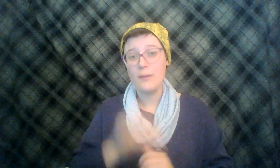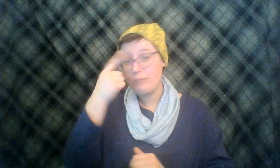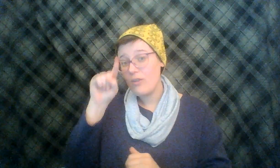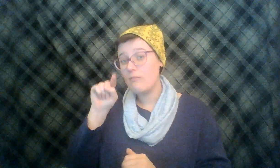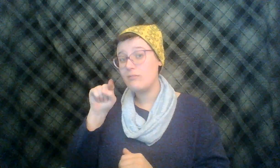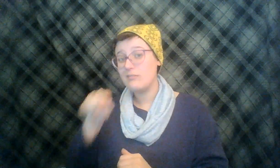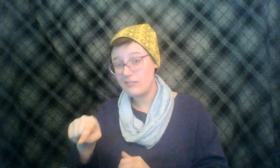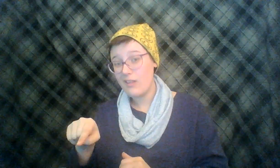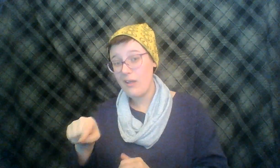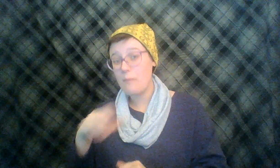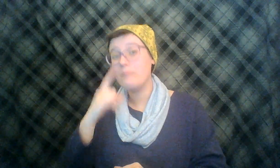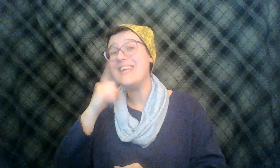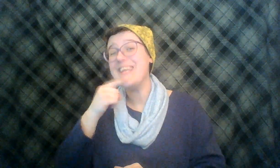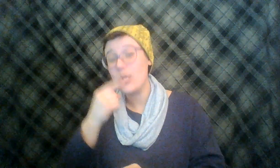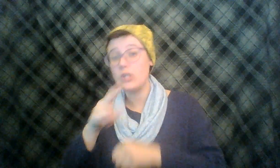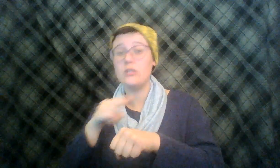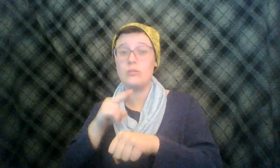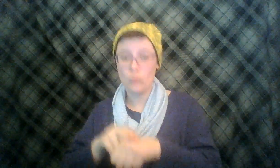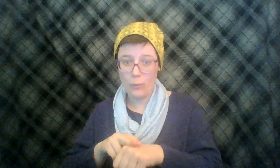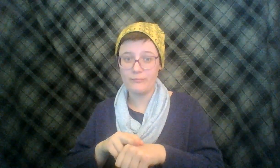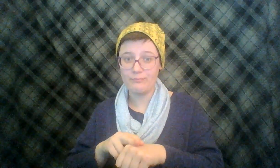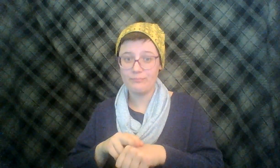For the hearing, to have hearing is normal.